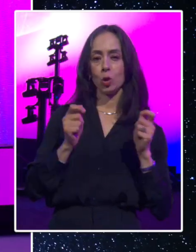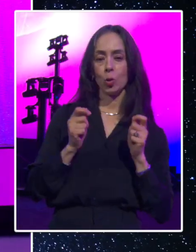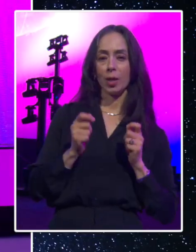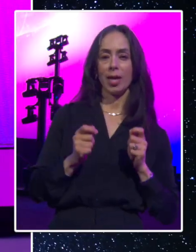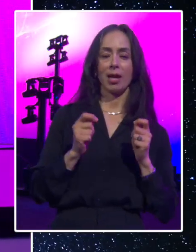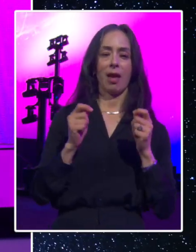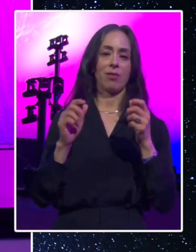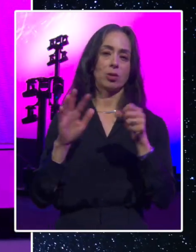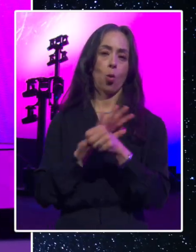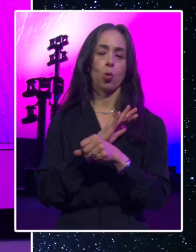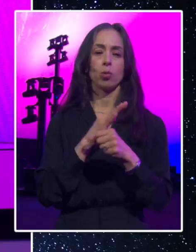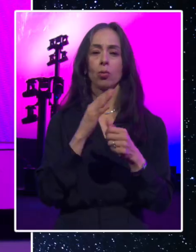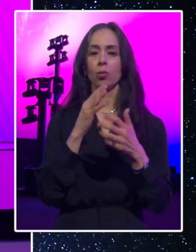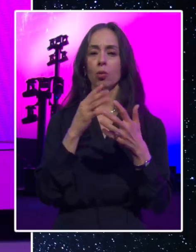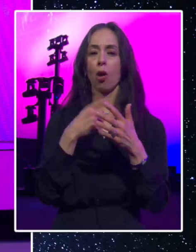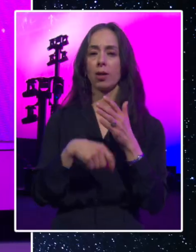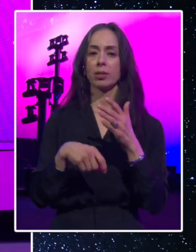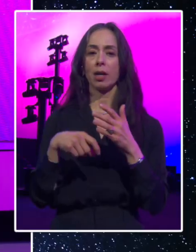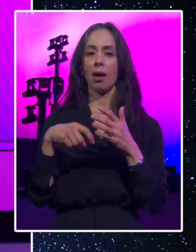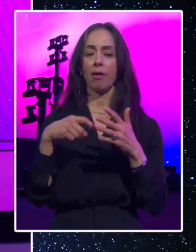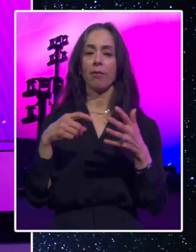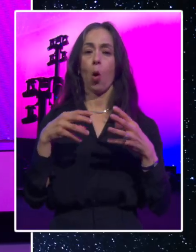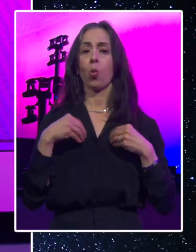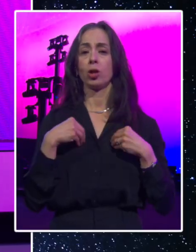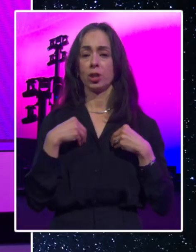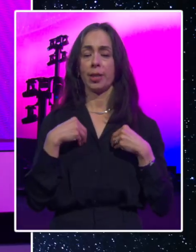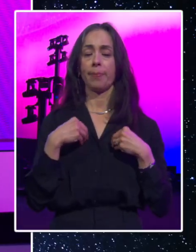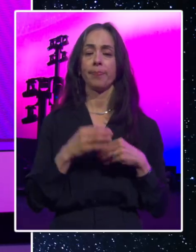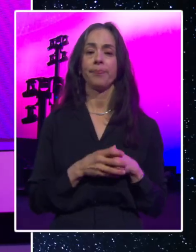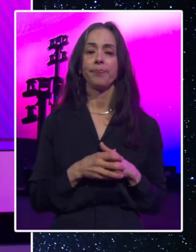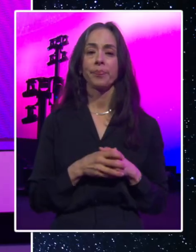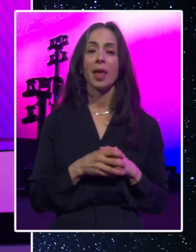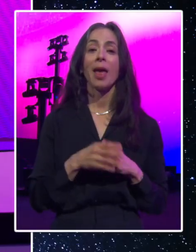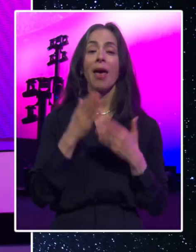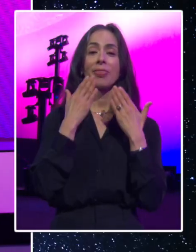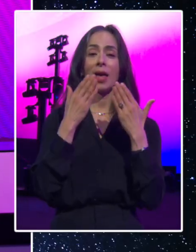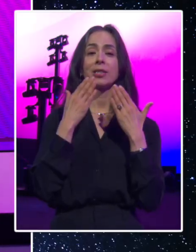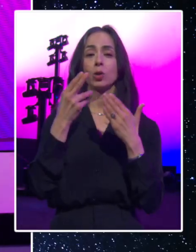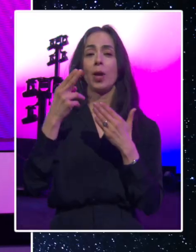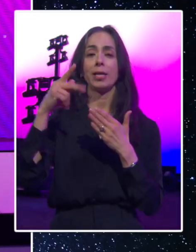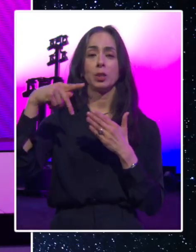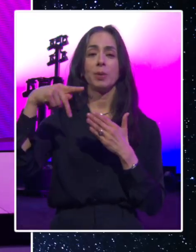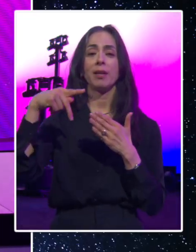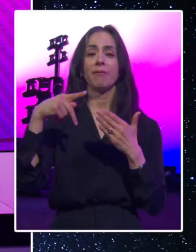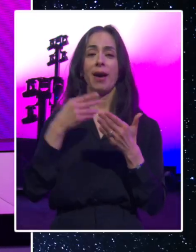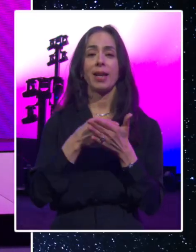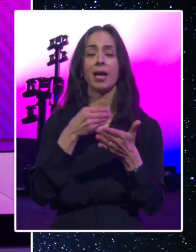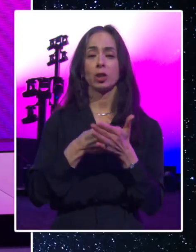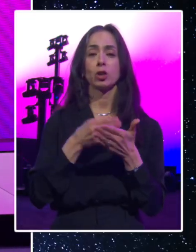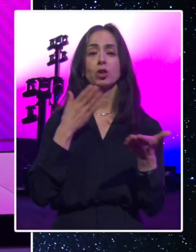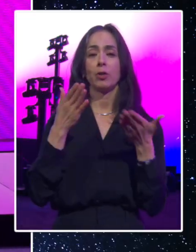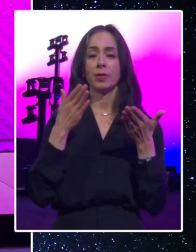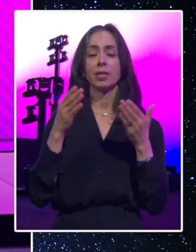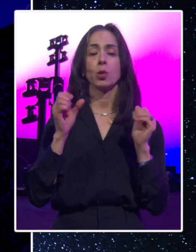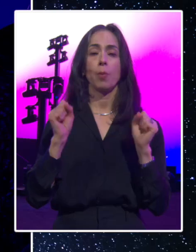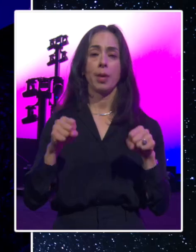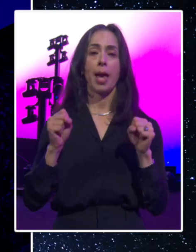and a lower total cost of ownership compared to managing standalone products. And thanks to HPE Financial Services,